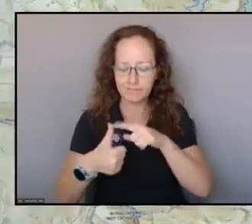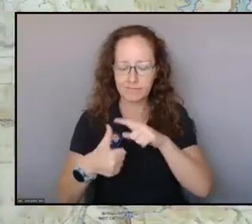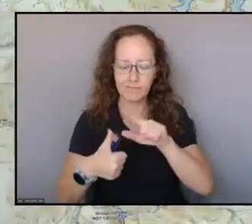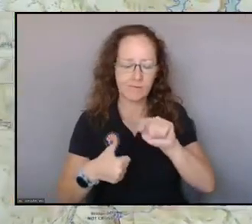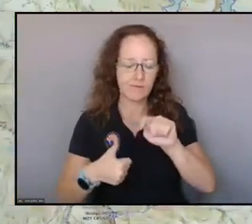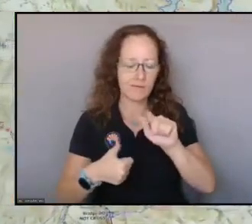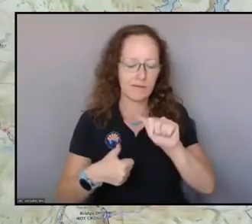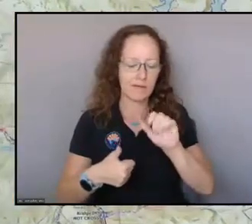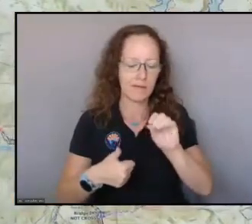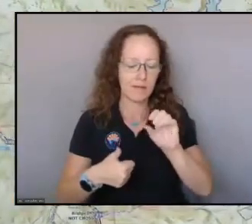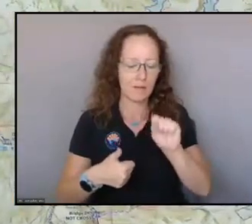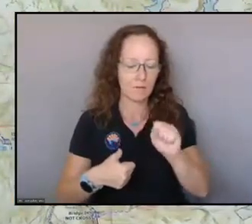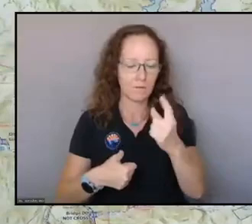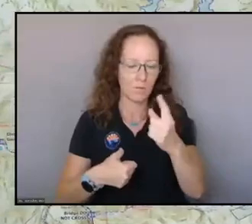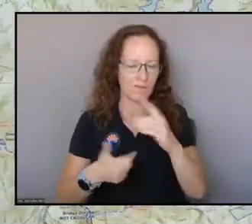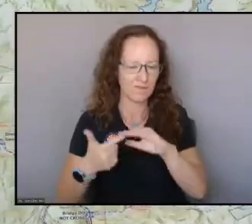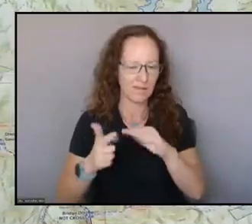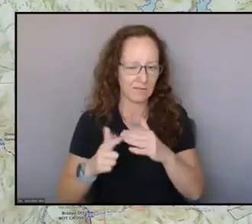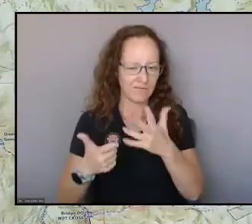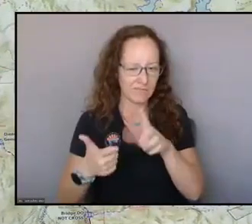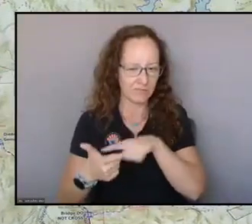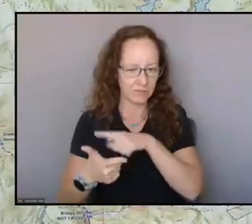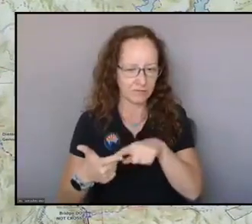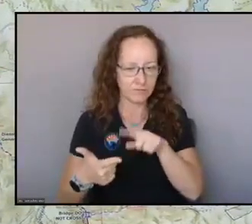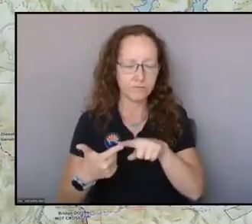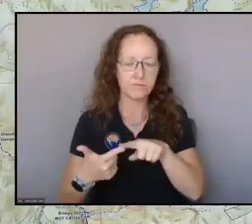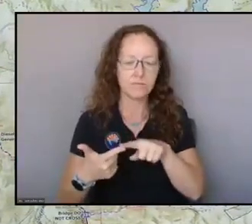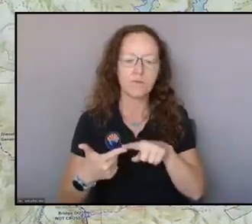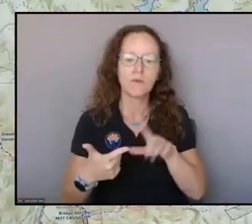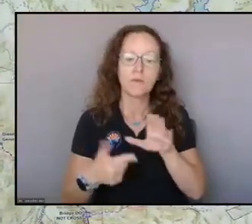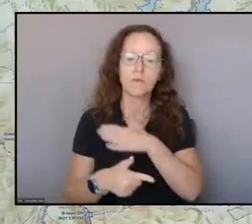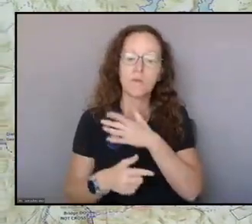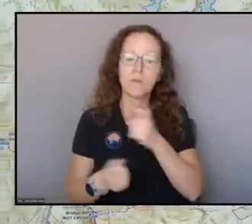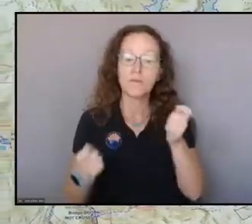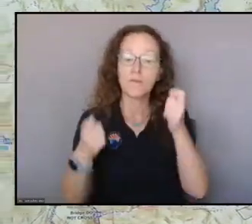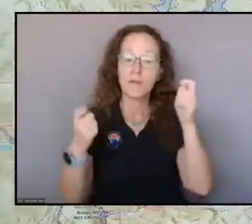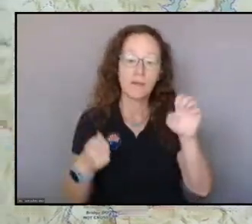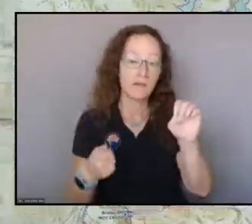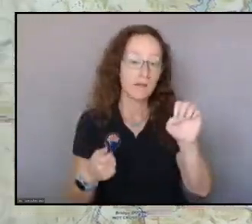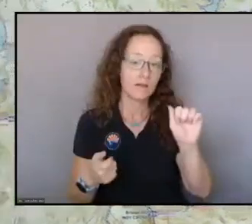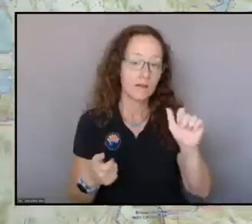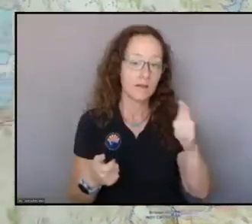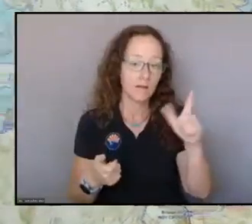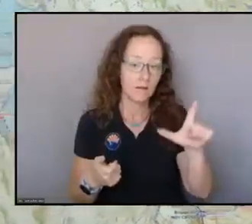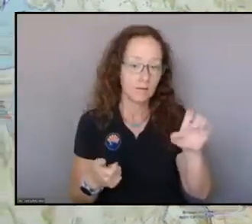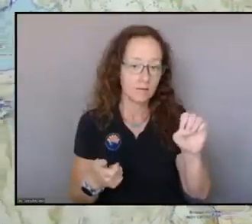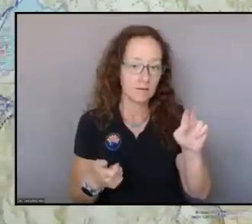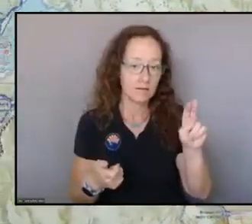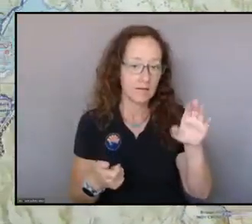THAT WAS CANCELLED THIS WEEKEND. THERE WAS A MUSIC FESTIVAL IN EAGLE NEST THAT WAS CANCELLED DUE TO FIRE